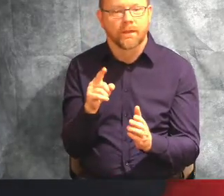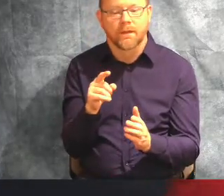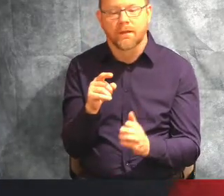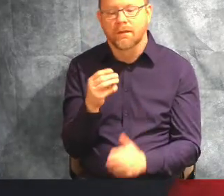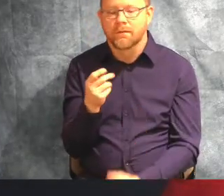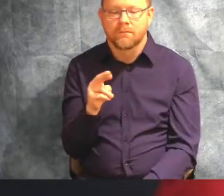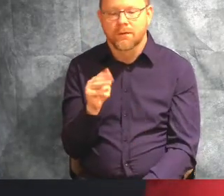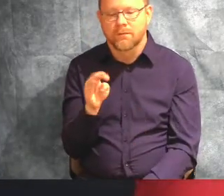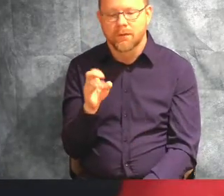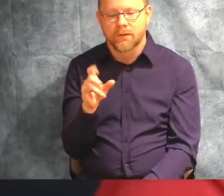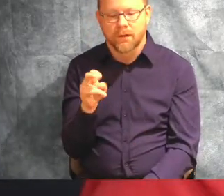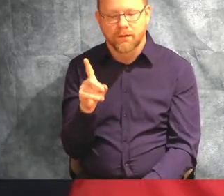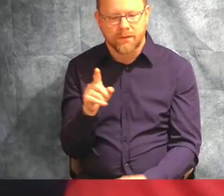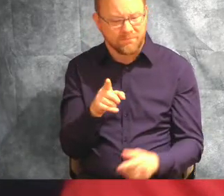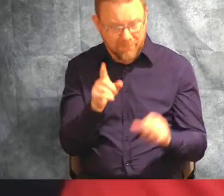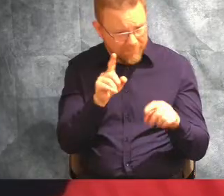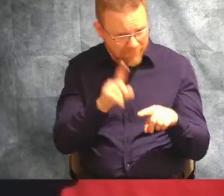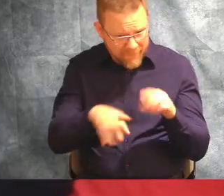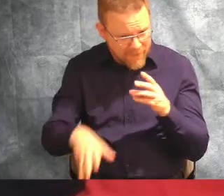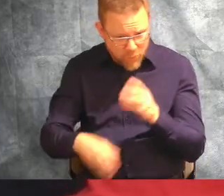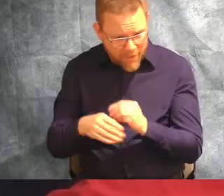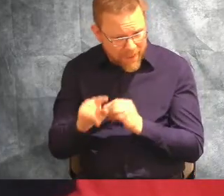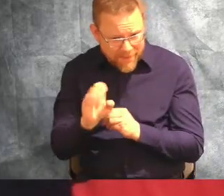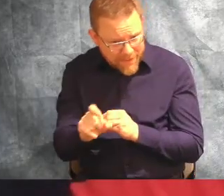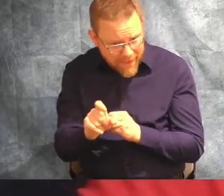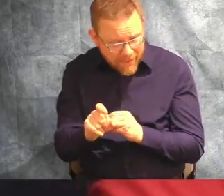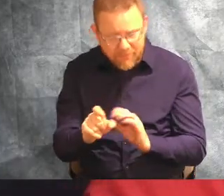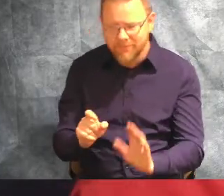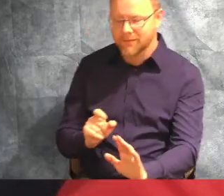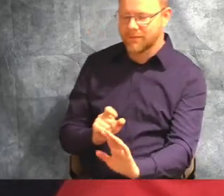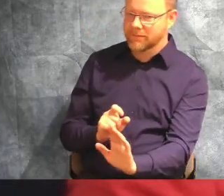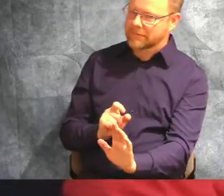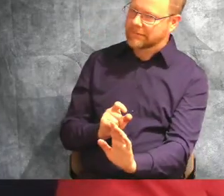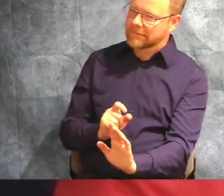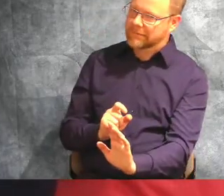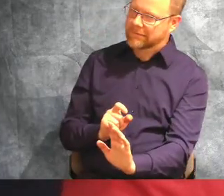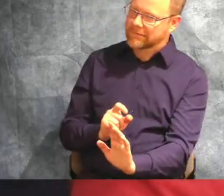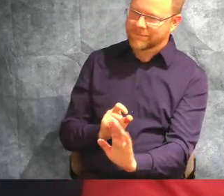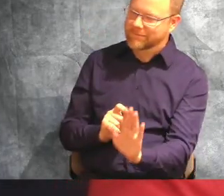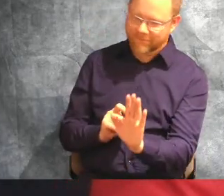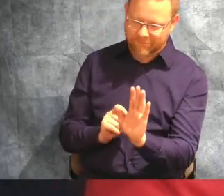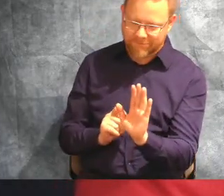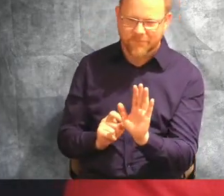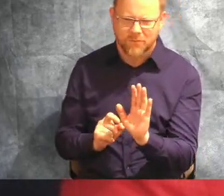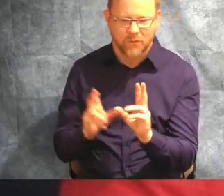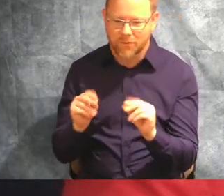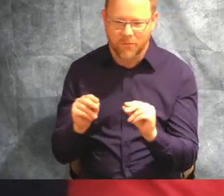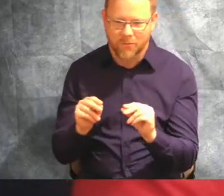"Oh, can't you all put a tax on and all that?" Whoa, whoa, whoa, whoa. No, we need to How